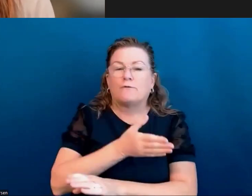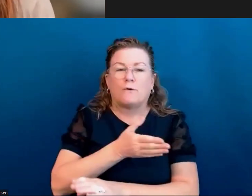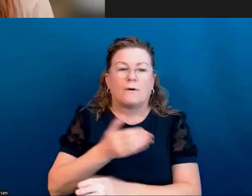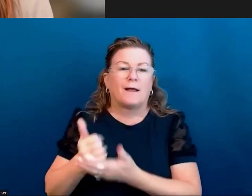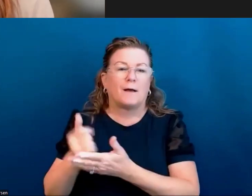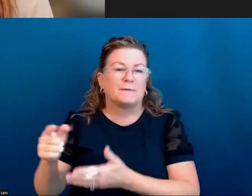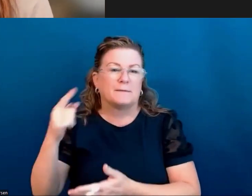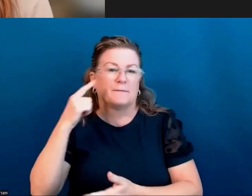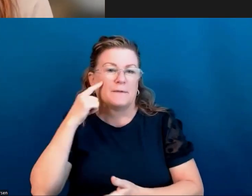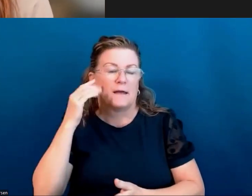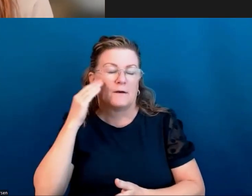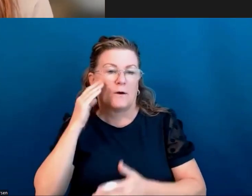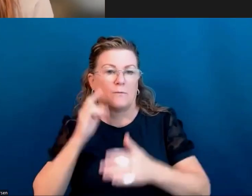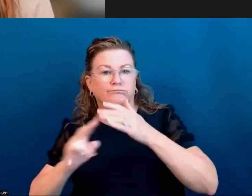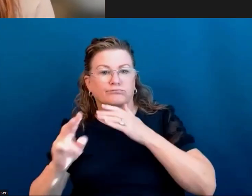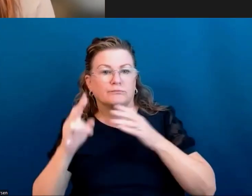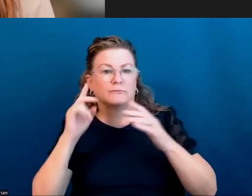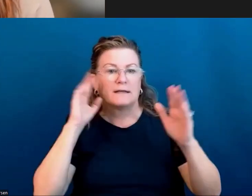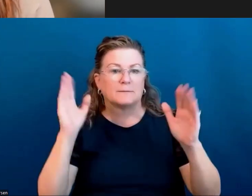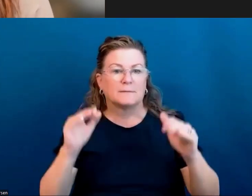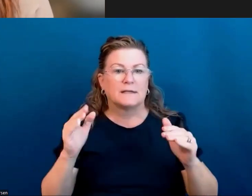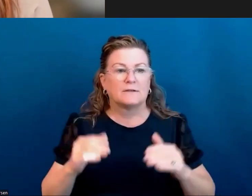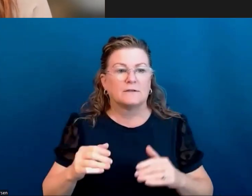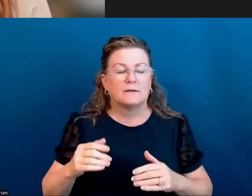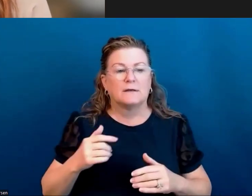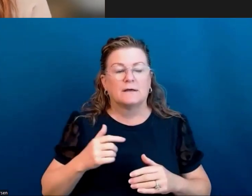think I have this conversation with caregivers all the time